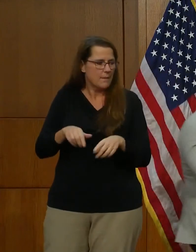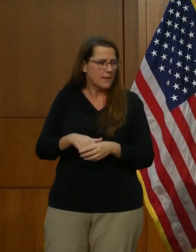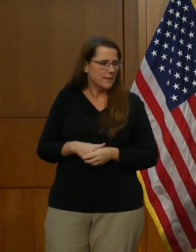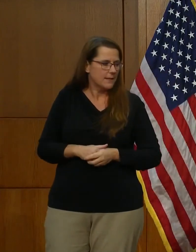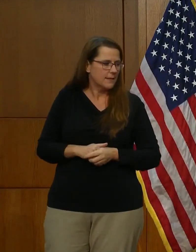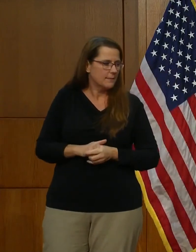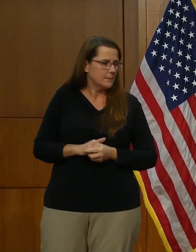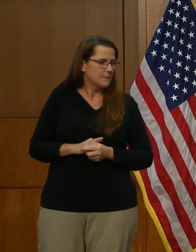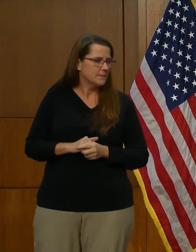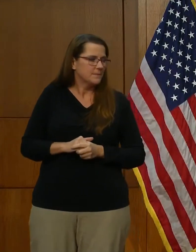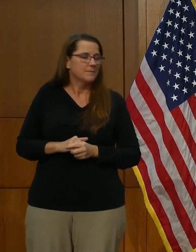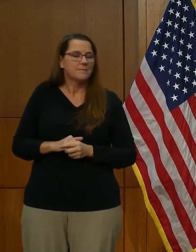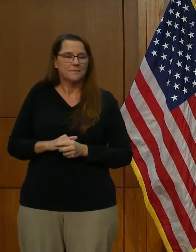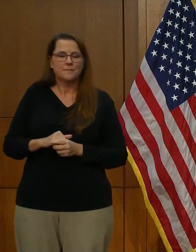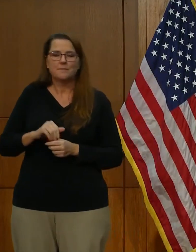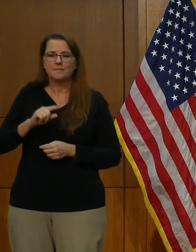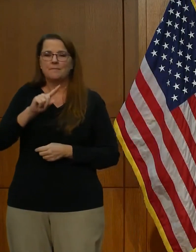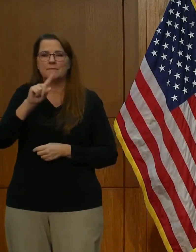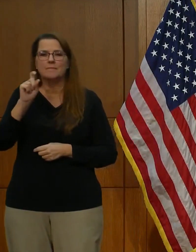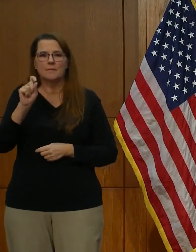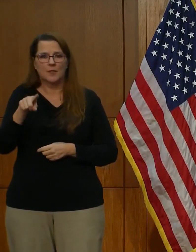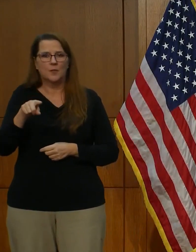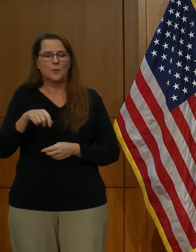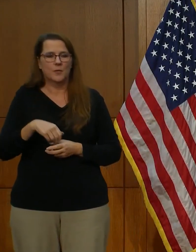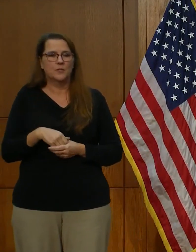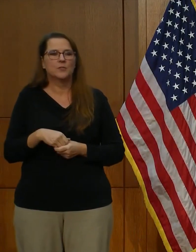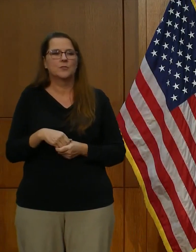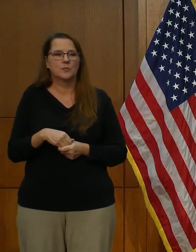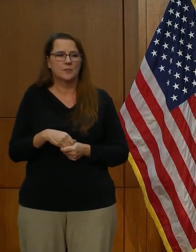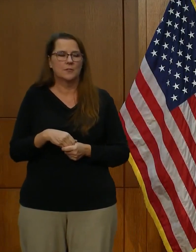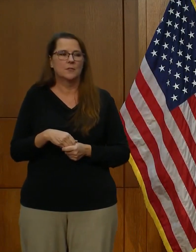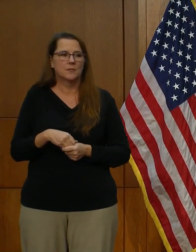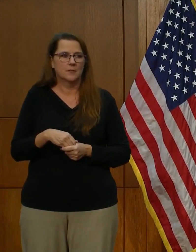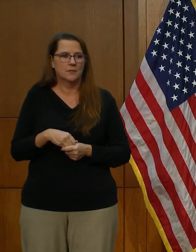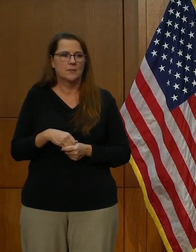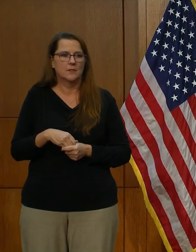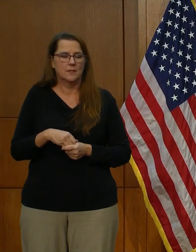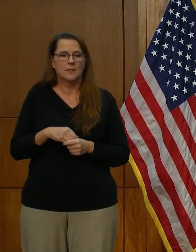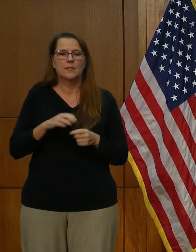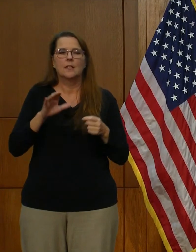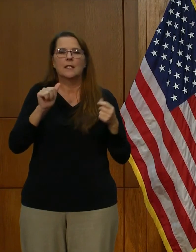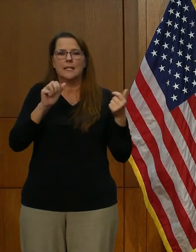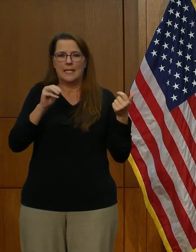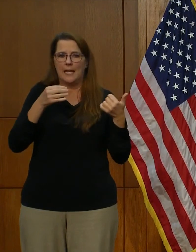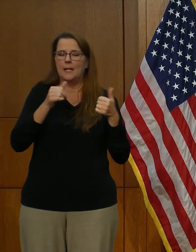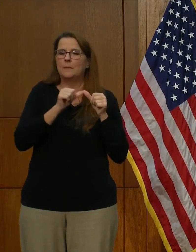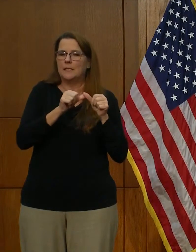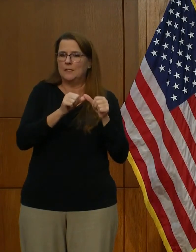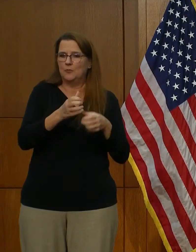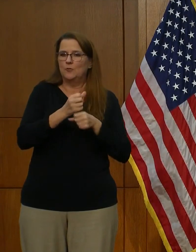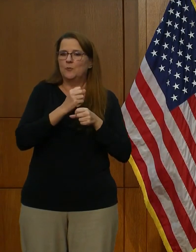WHAT'S HAPPENING? YEAH. THE